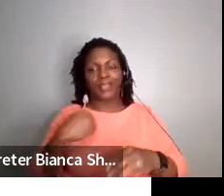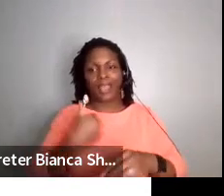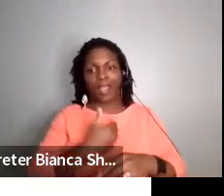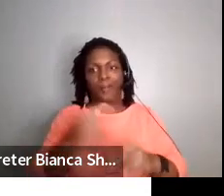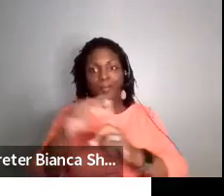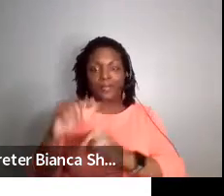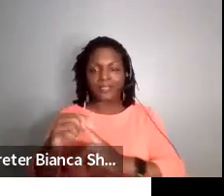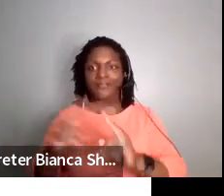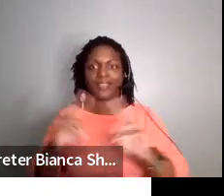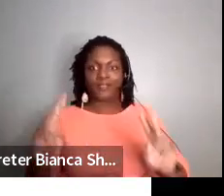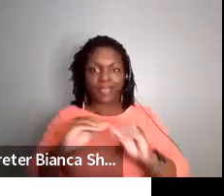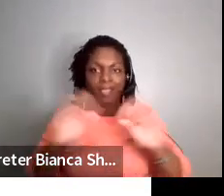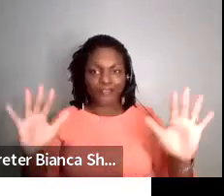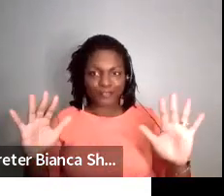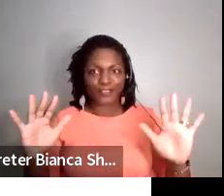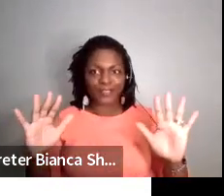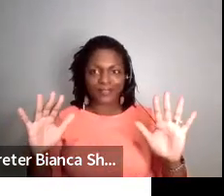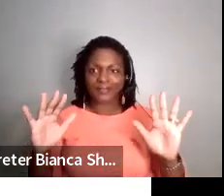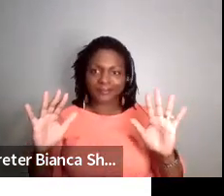Is that something is making us feel very uncomfortable.